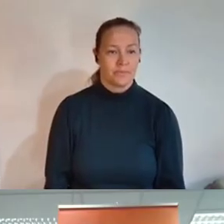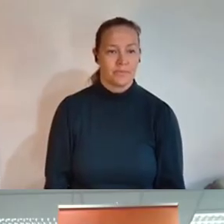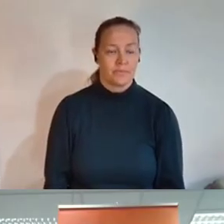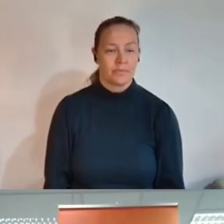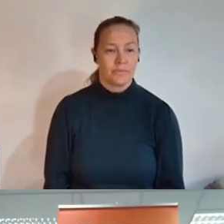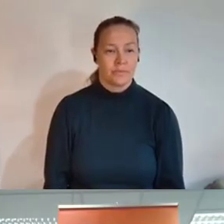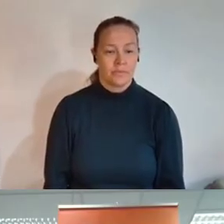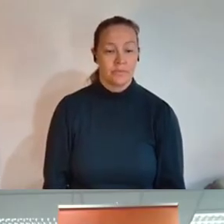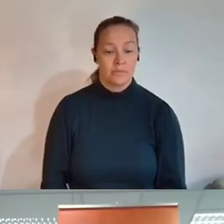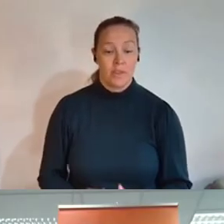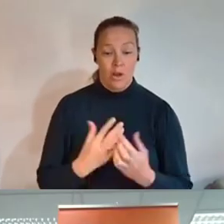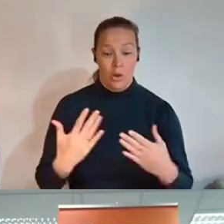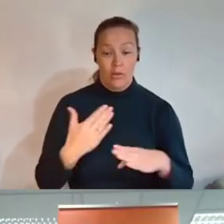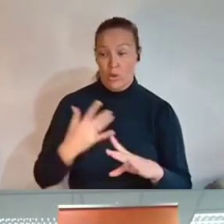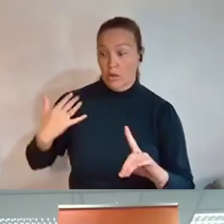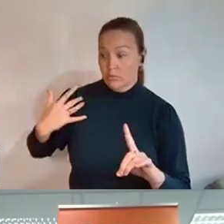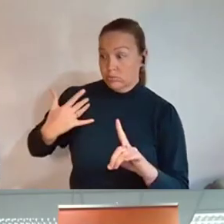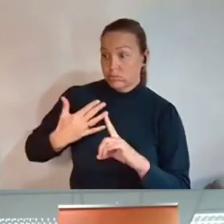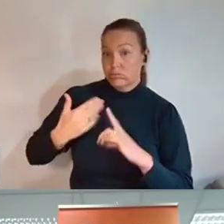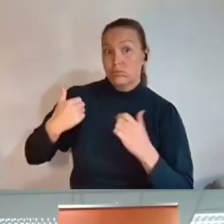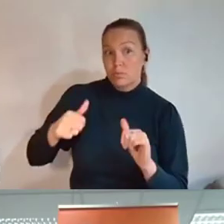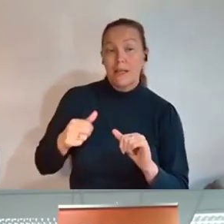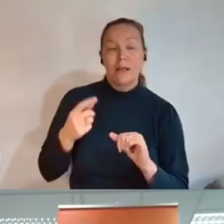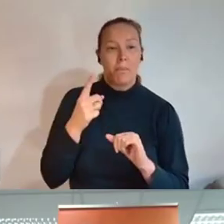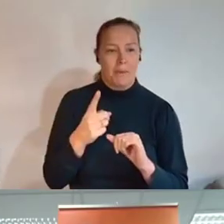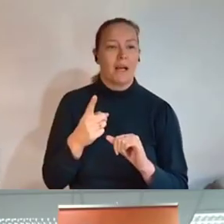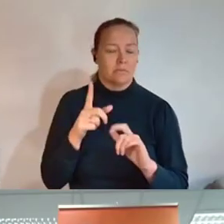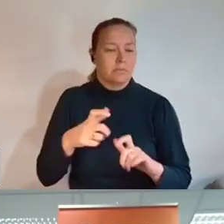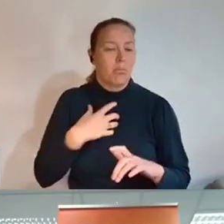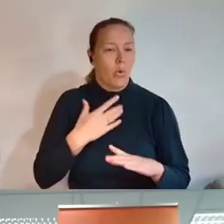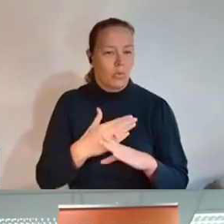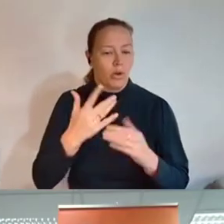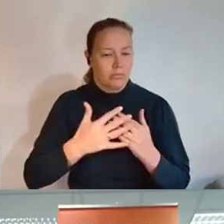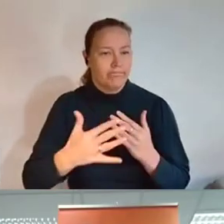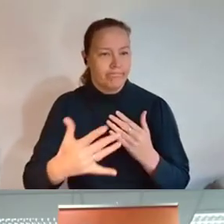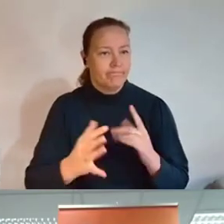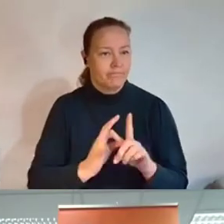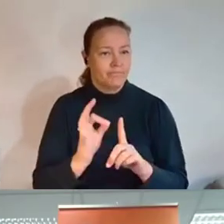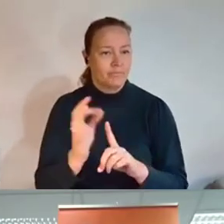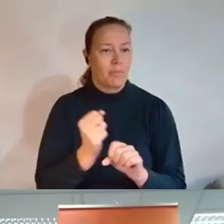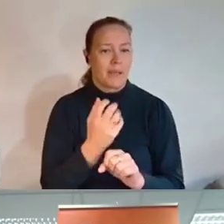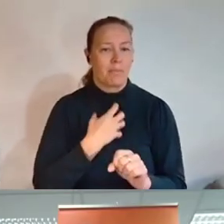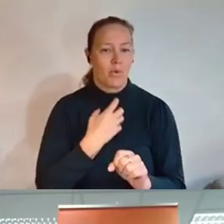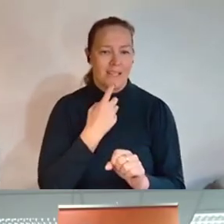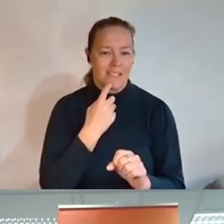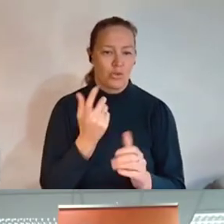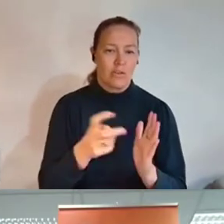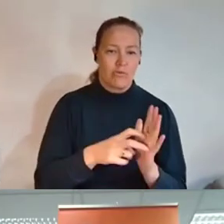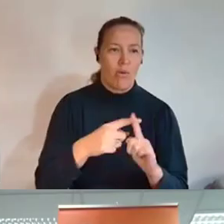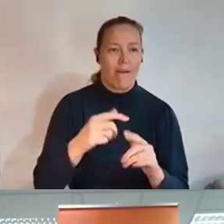but we know there's always more work to do to make enrolling and voting easy for everyone, and